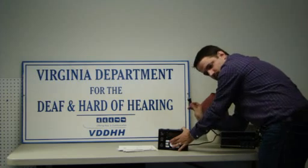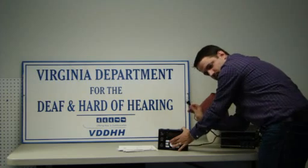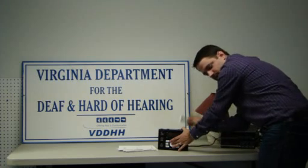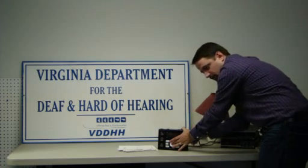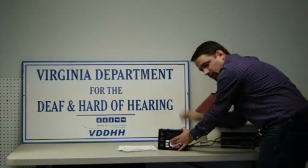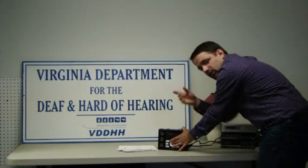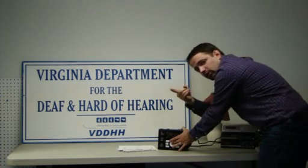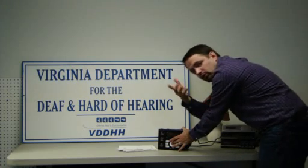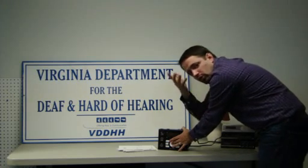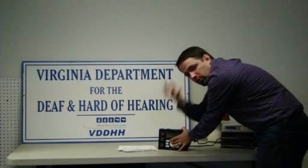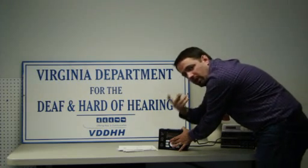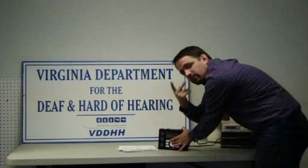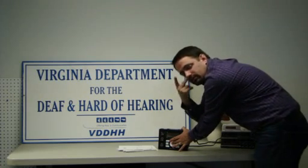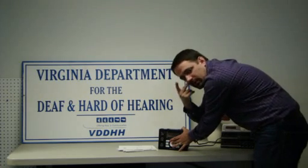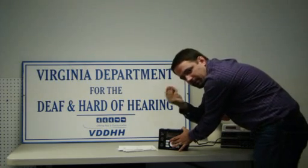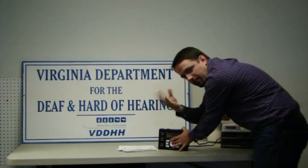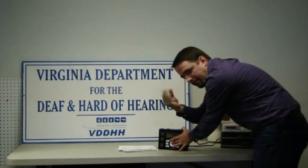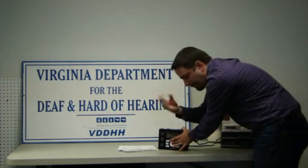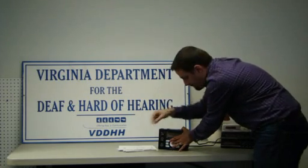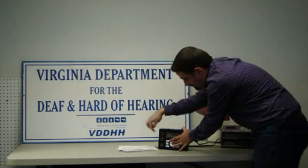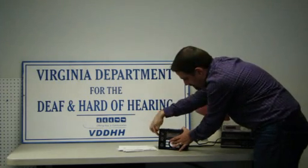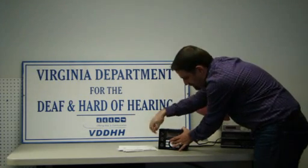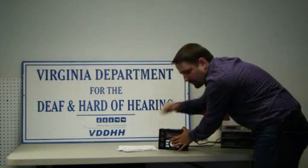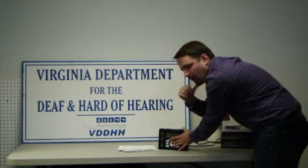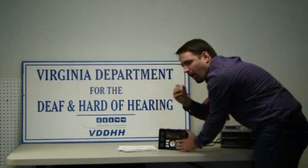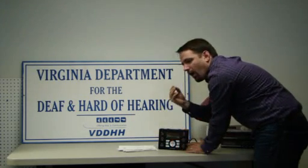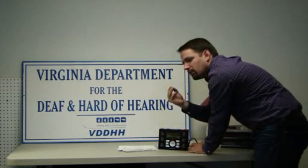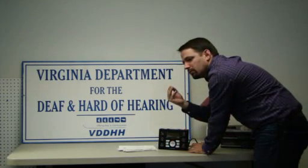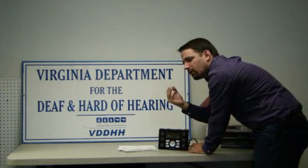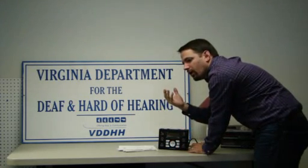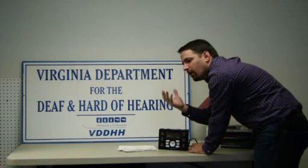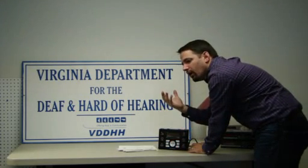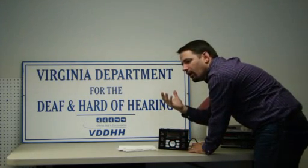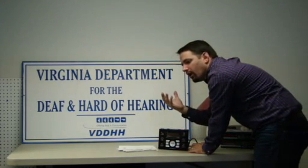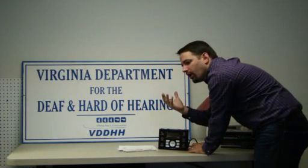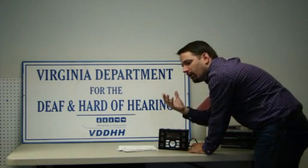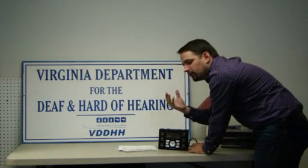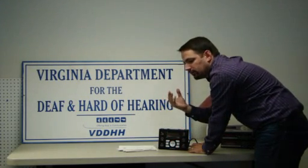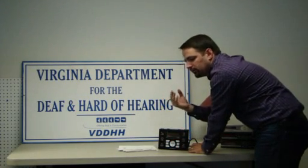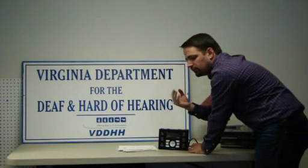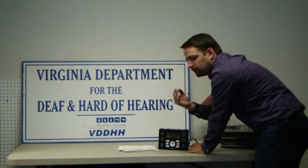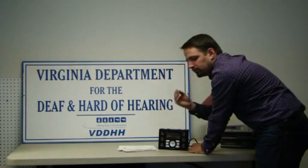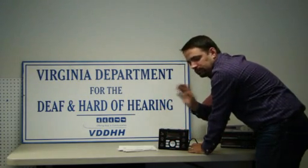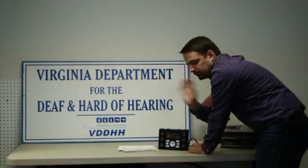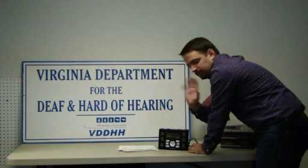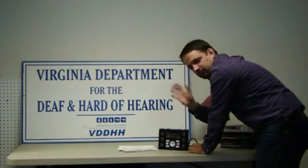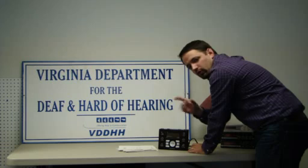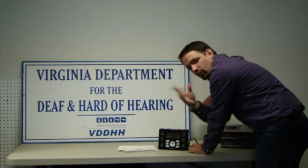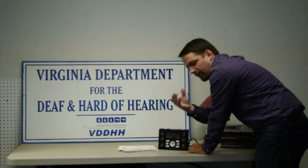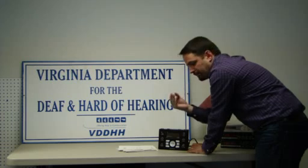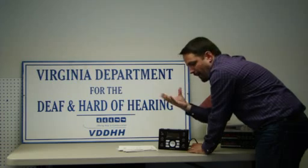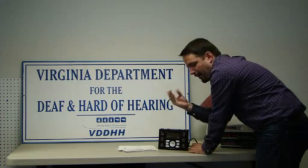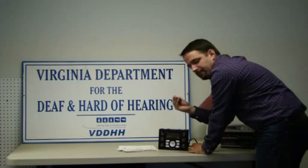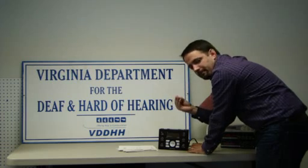you want to see flashing lights not slow flashing lights